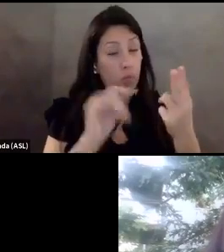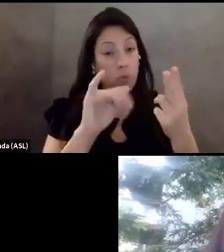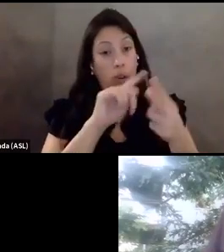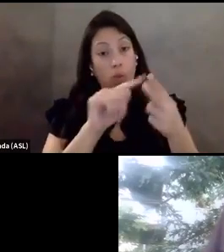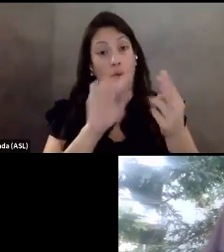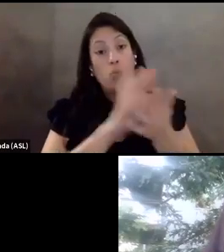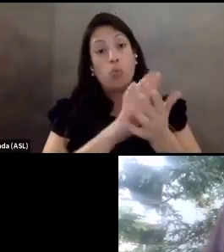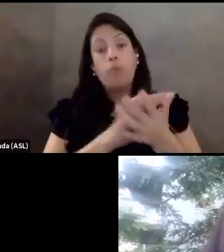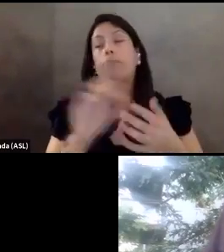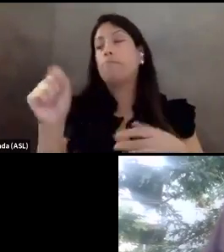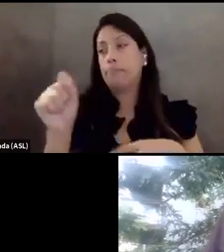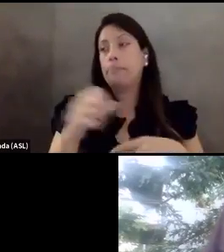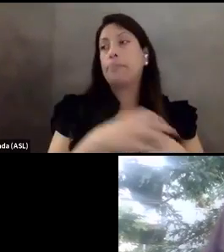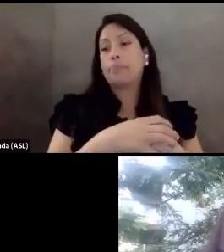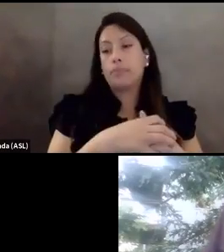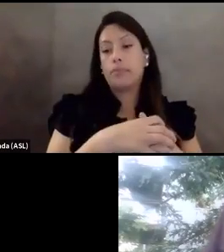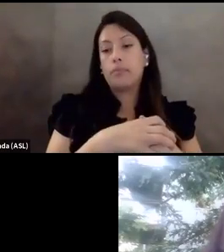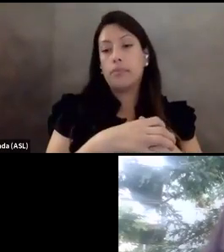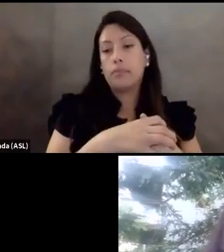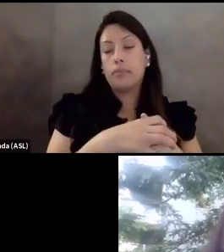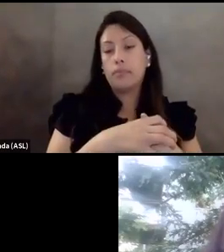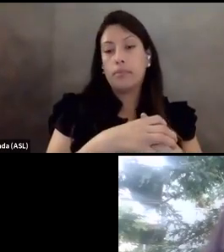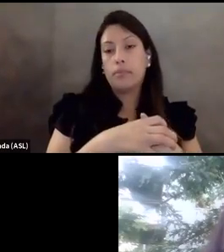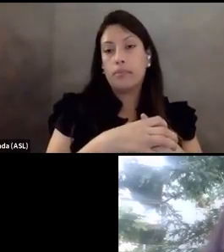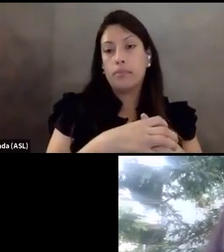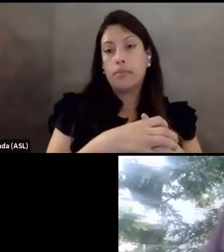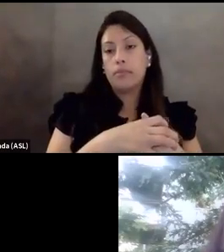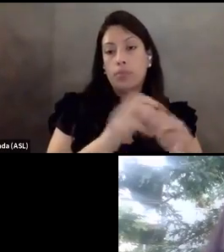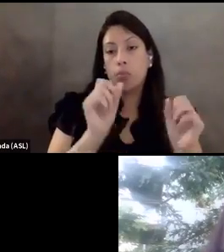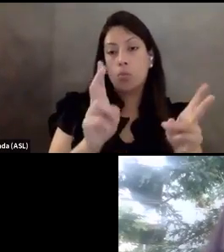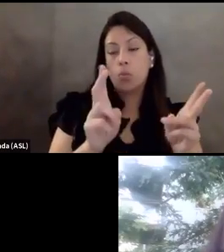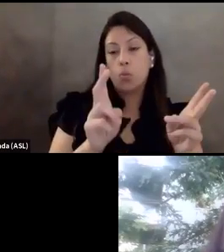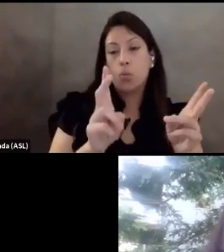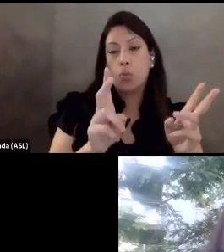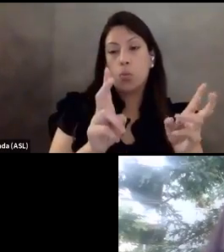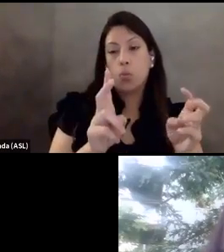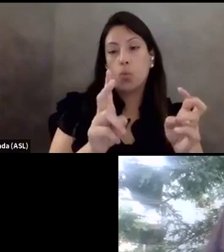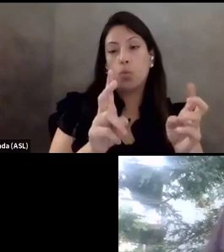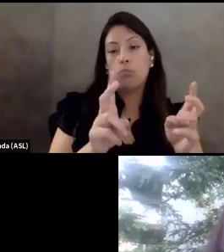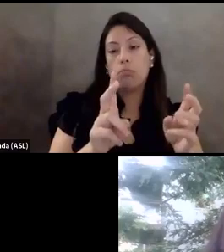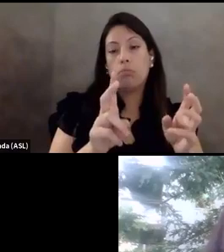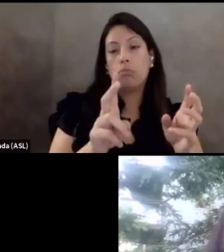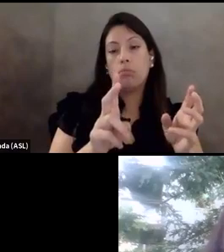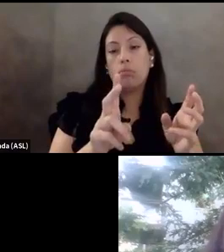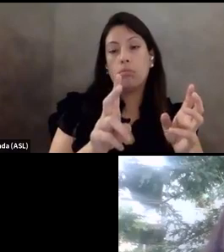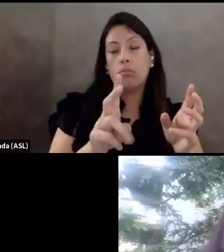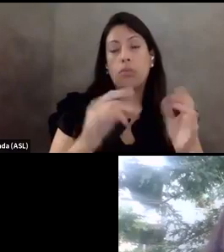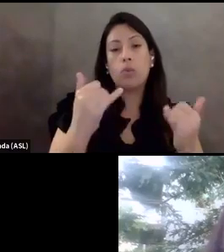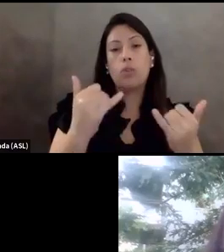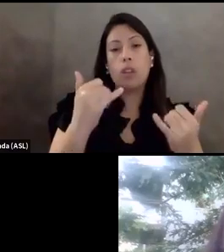OK, let's go to Joe Vázquez from CPPIB.